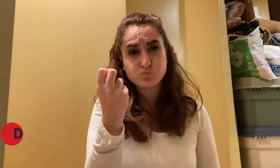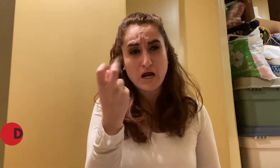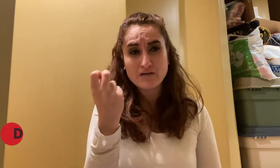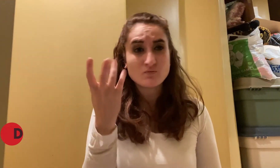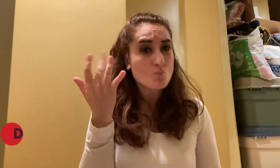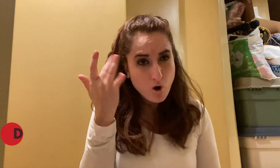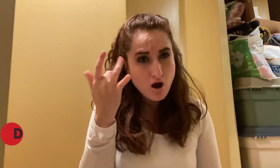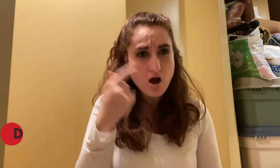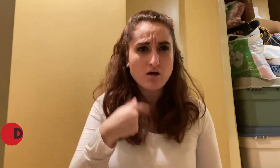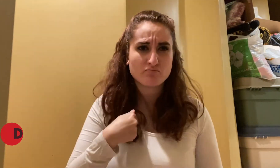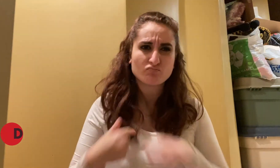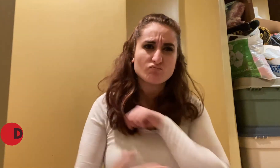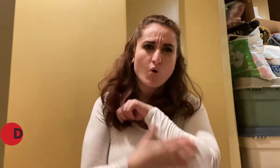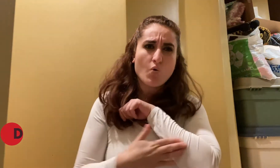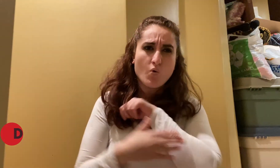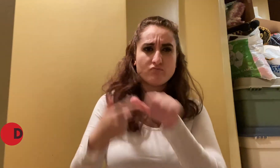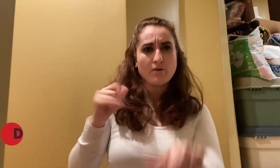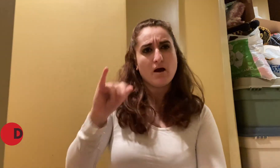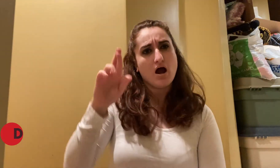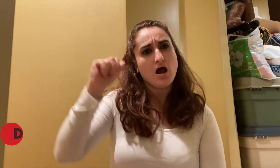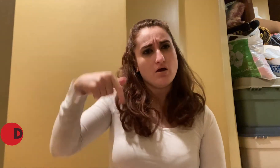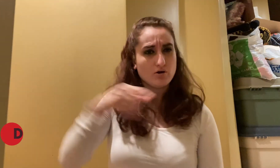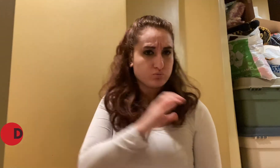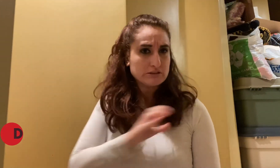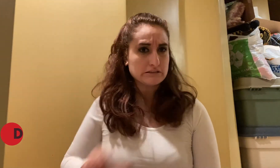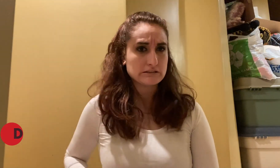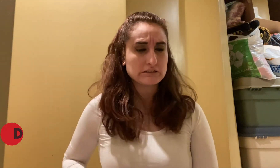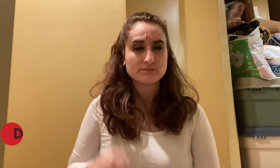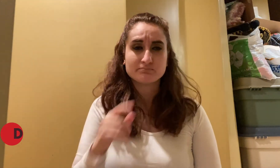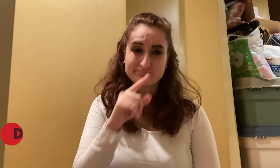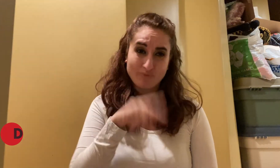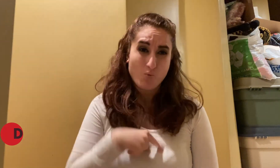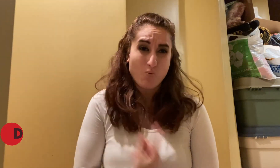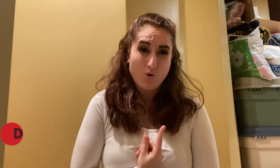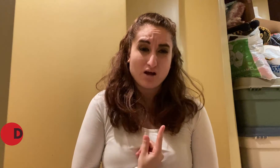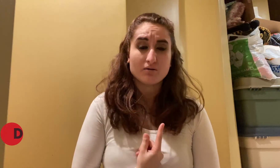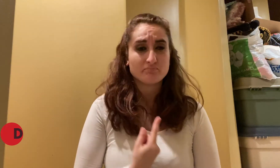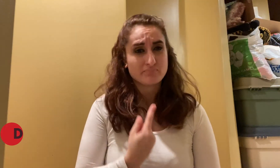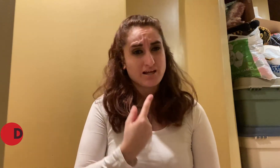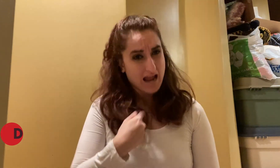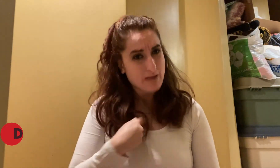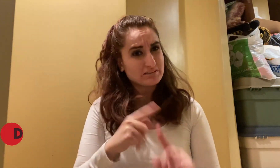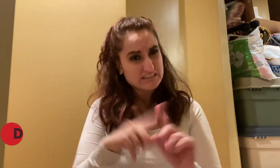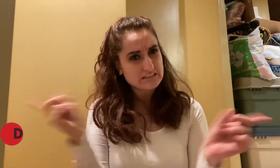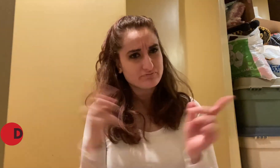grades 9 to 12. I was seen as poor and being from Iraq and Christian,